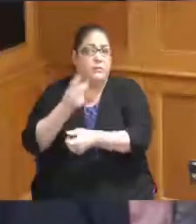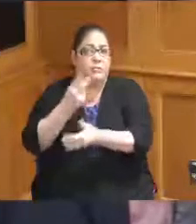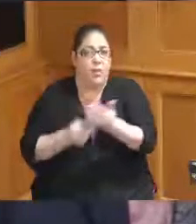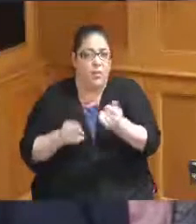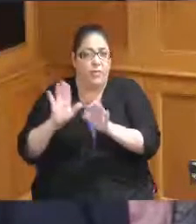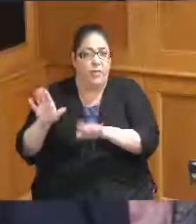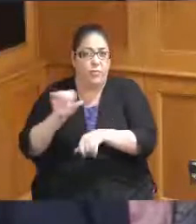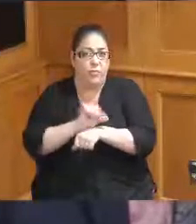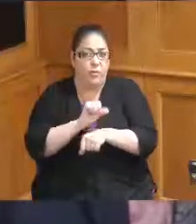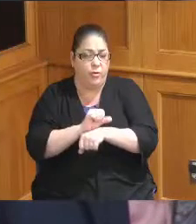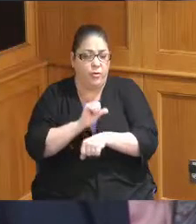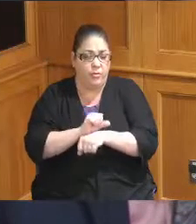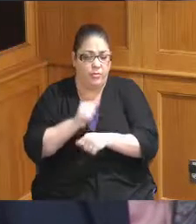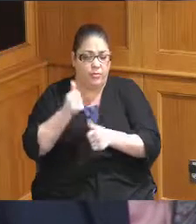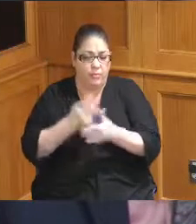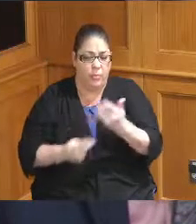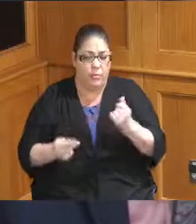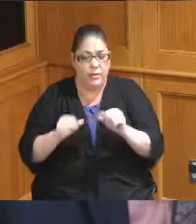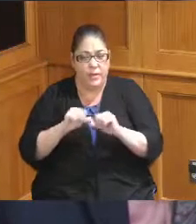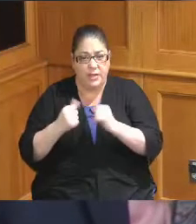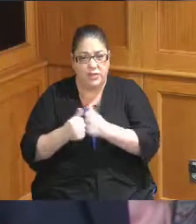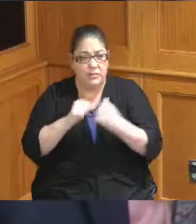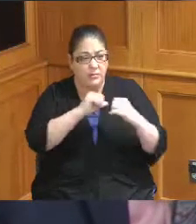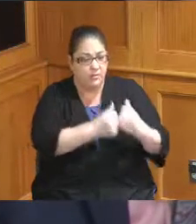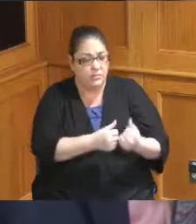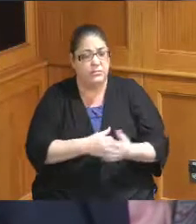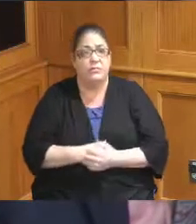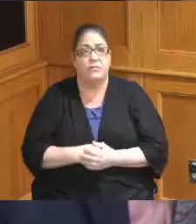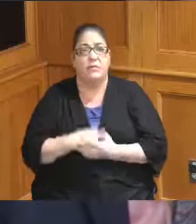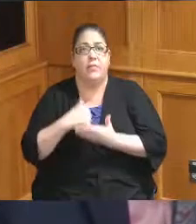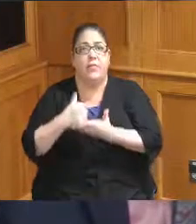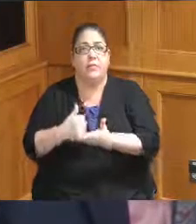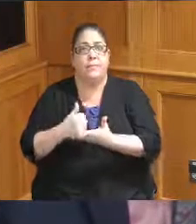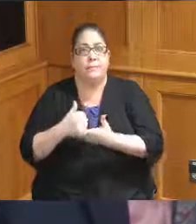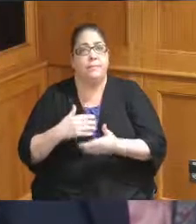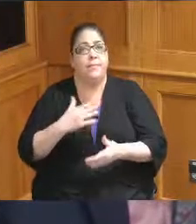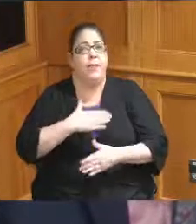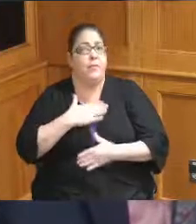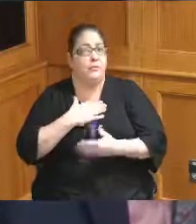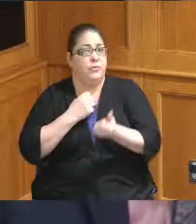they do to the benefit of the community and so I'm happy to be supportive of these two items